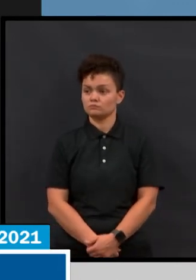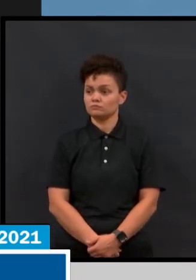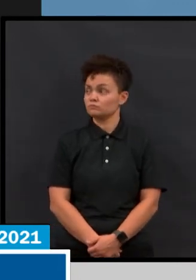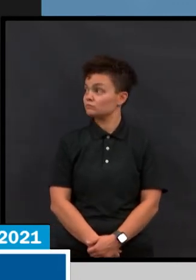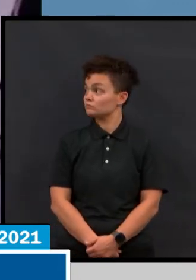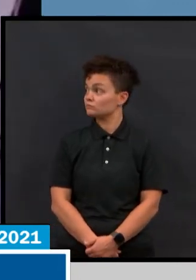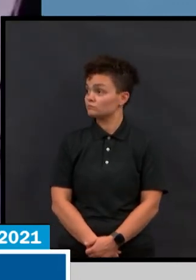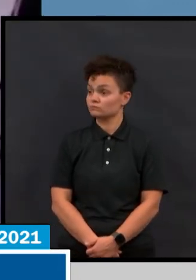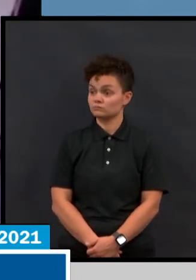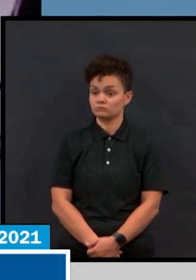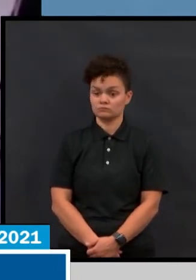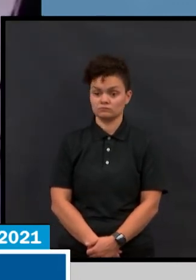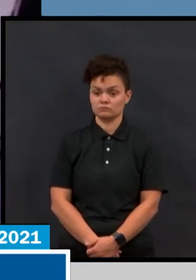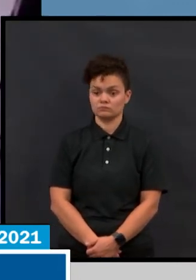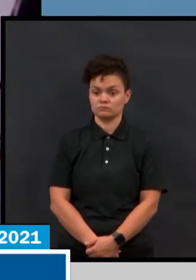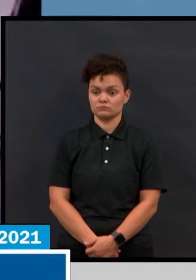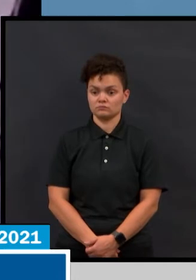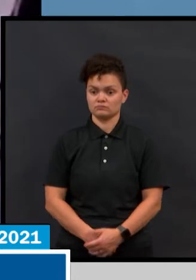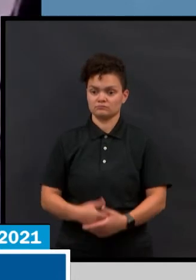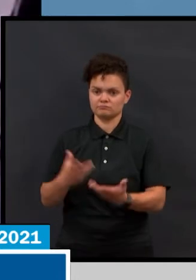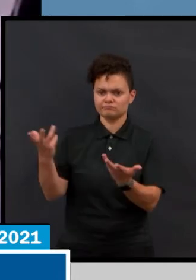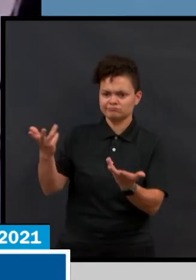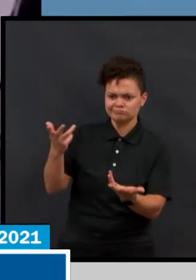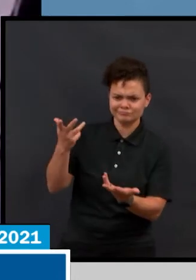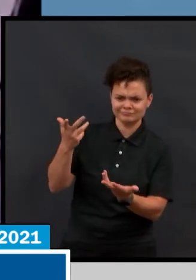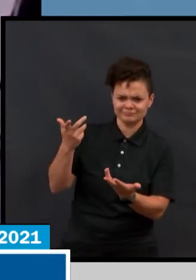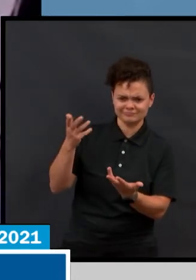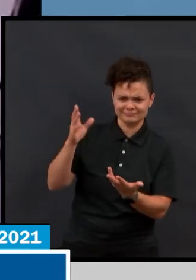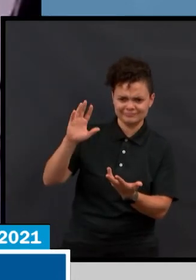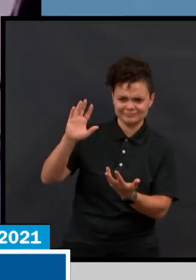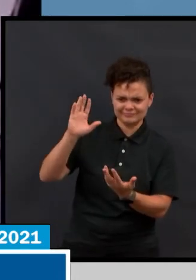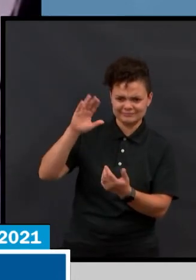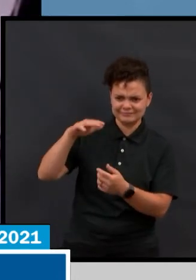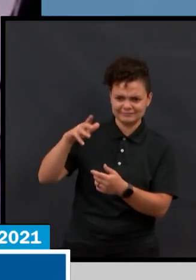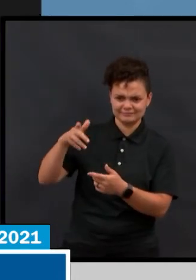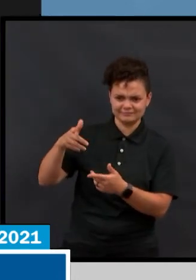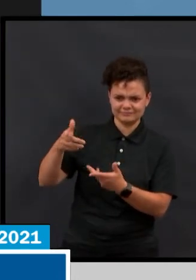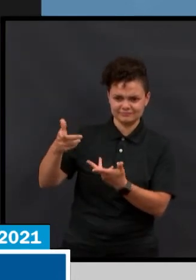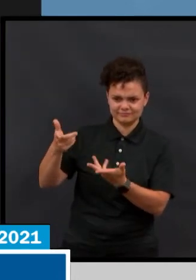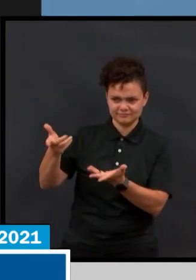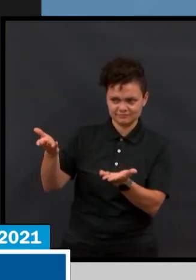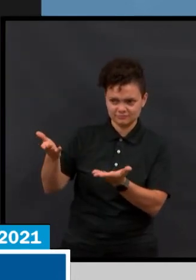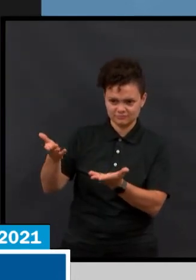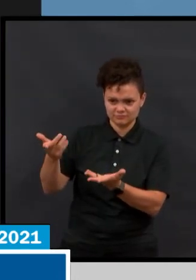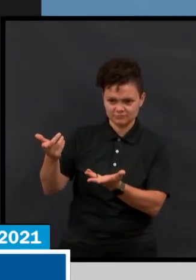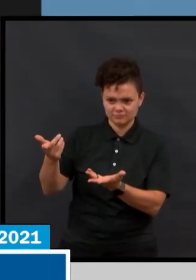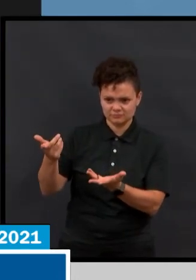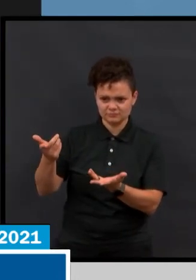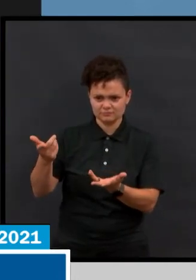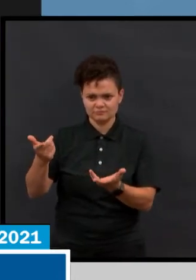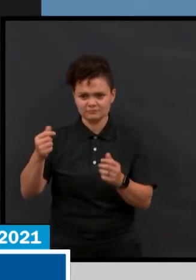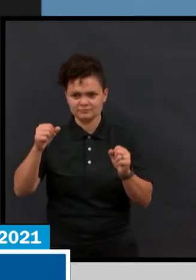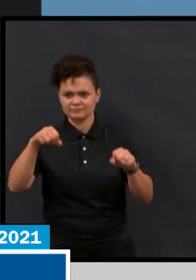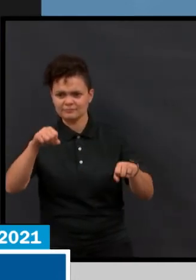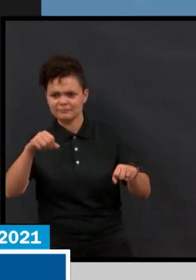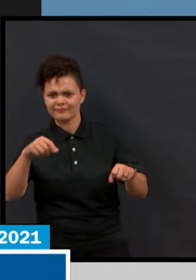is committed is she there she's there but we don't have sound blow oh okay